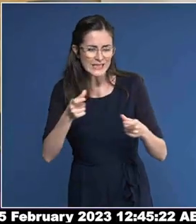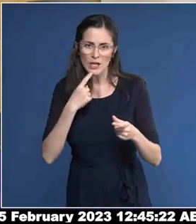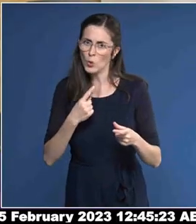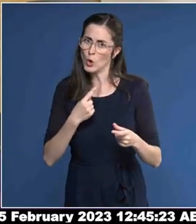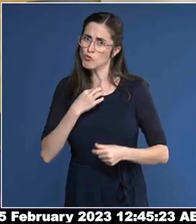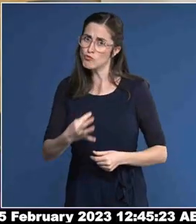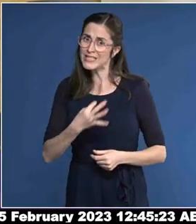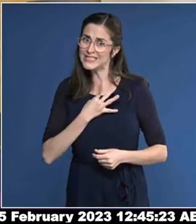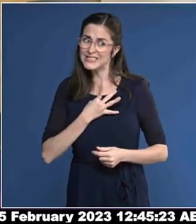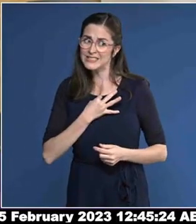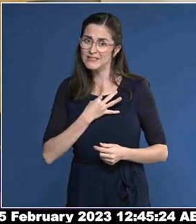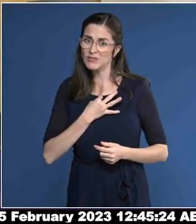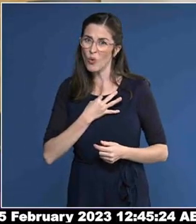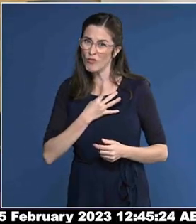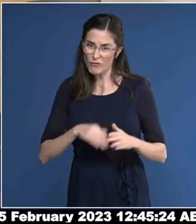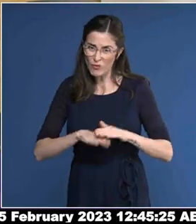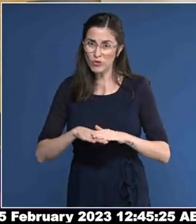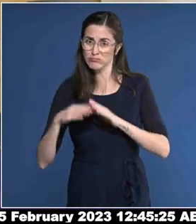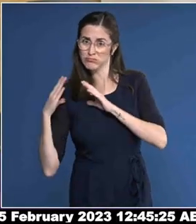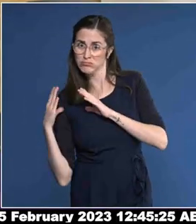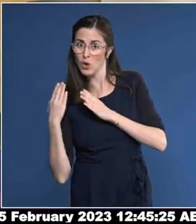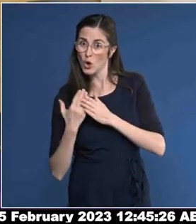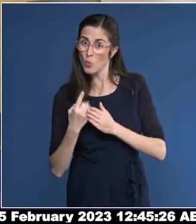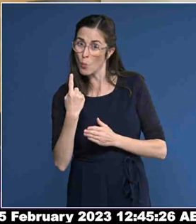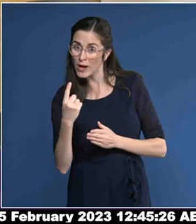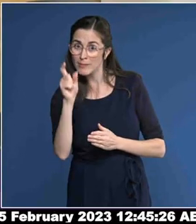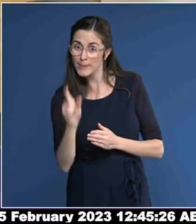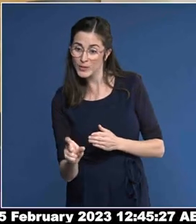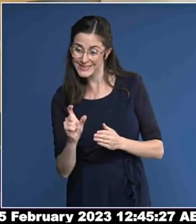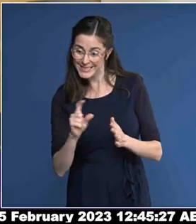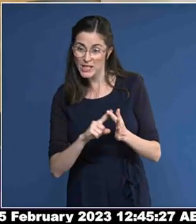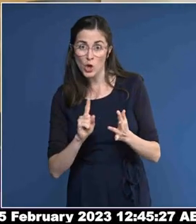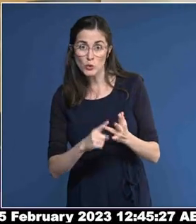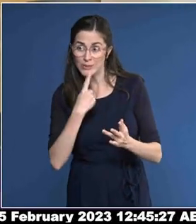responsibility on the CEO, that it builds risk into organisations. Yes.